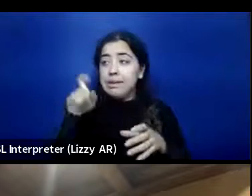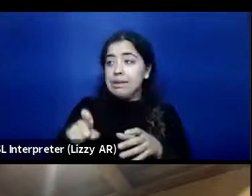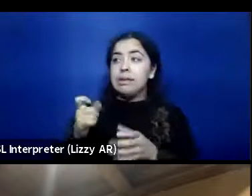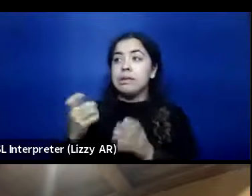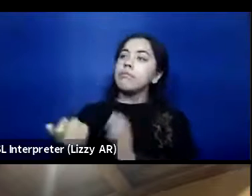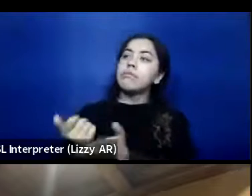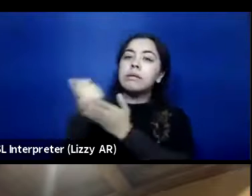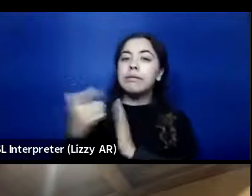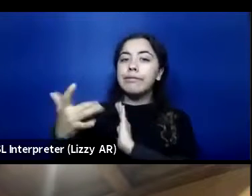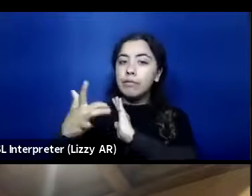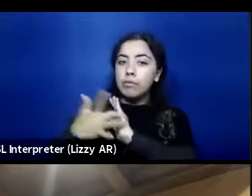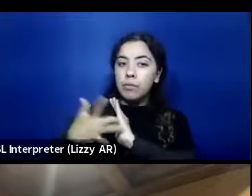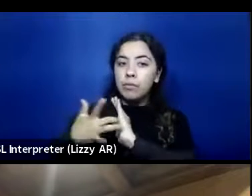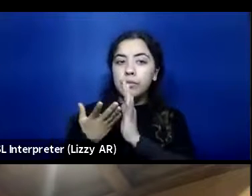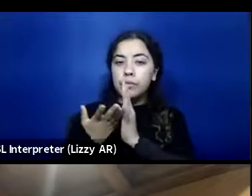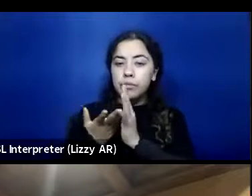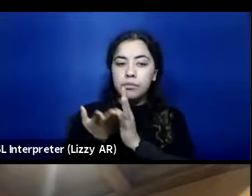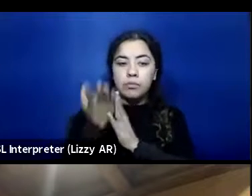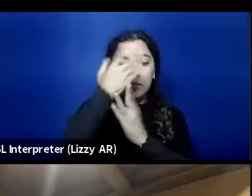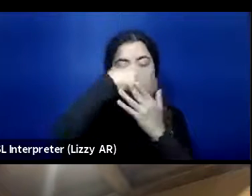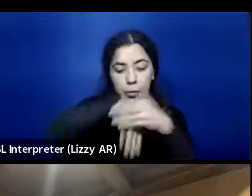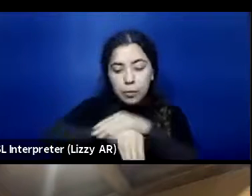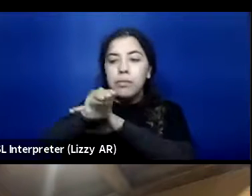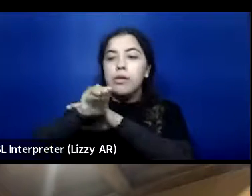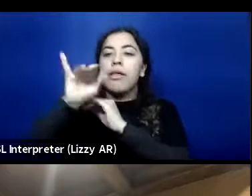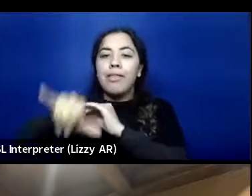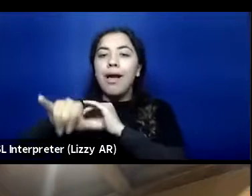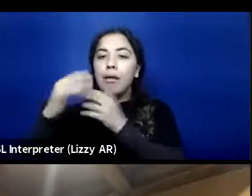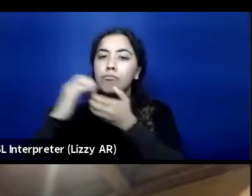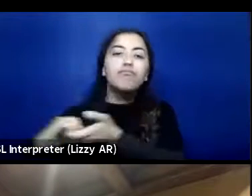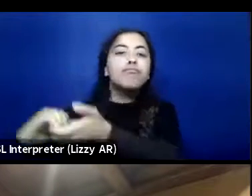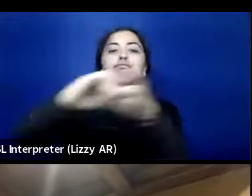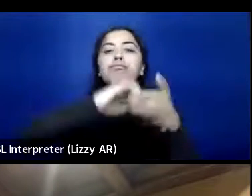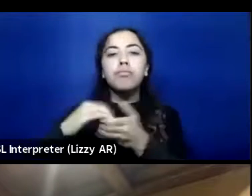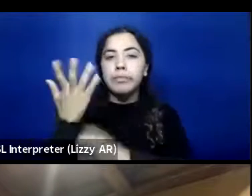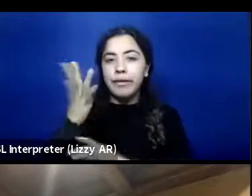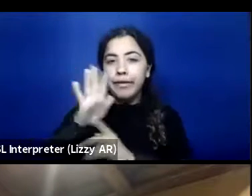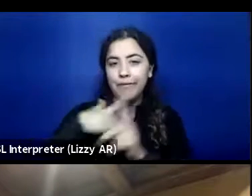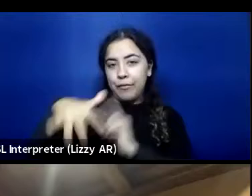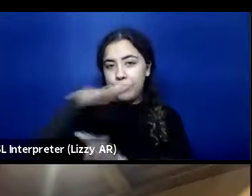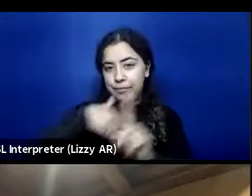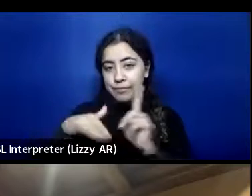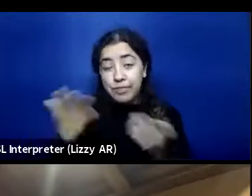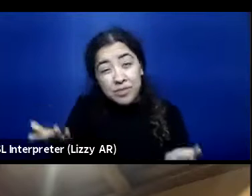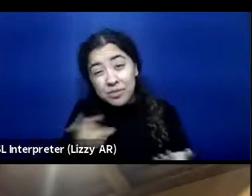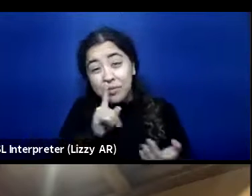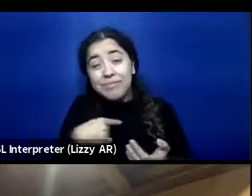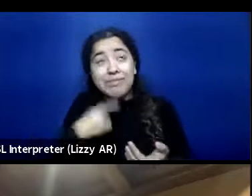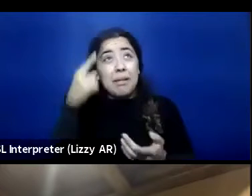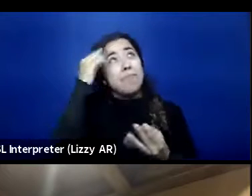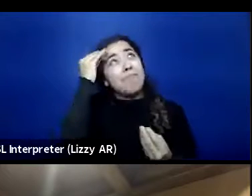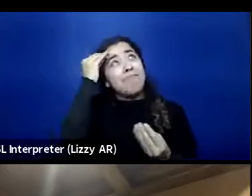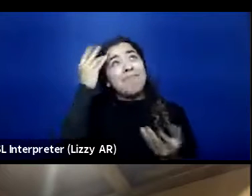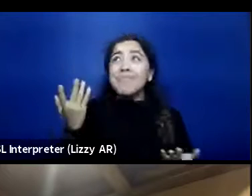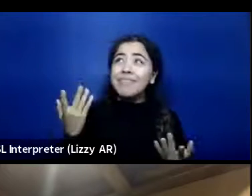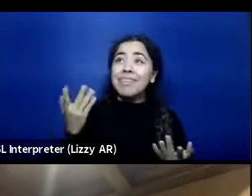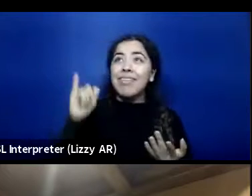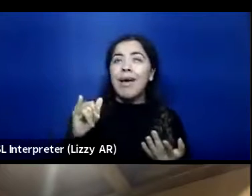into the collaborative environment. So I think that we need to restate what the incentives are